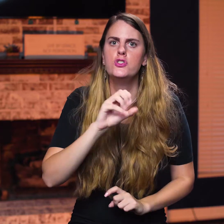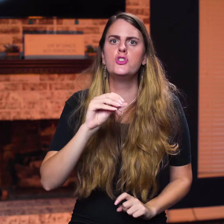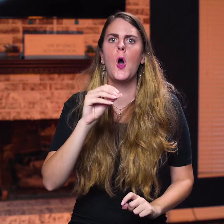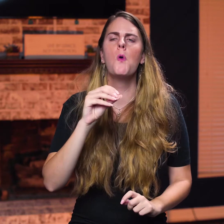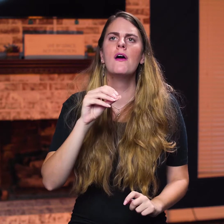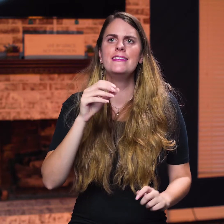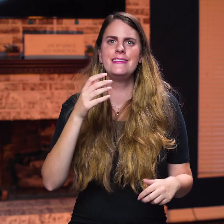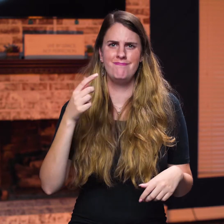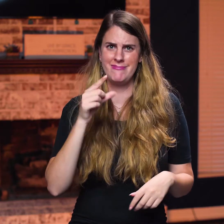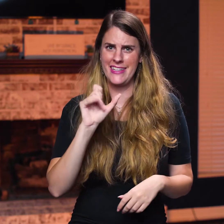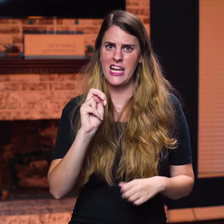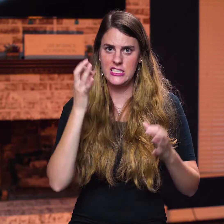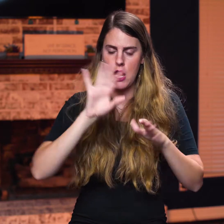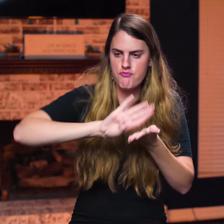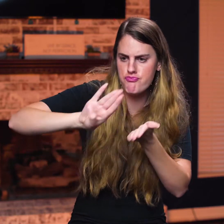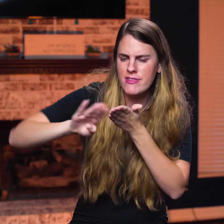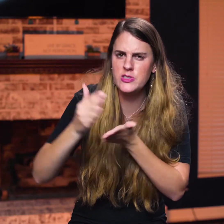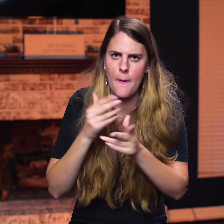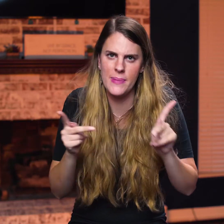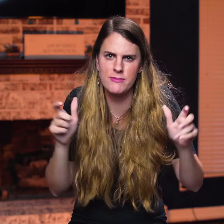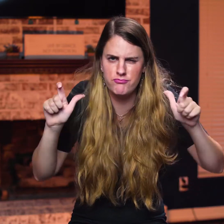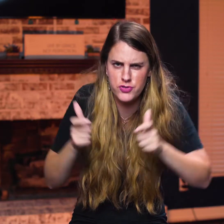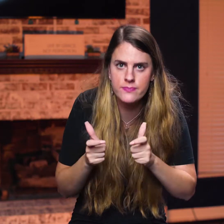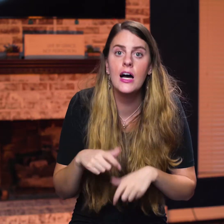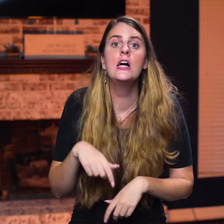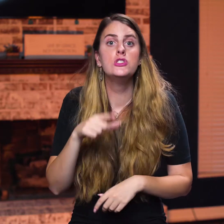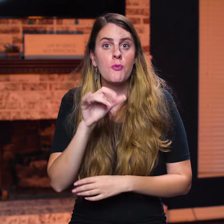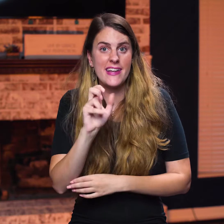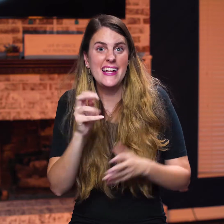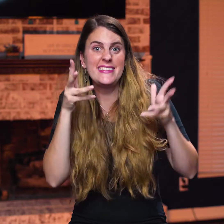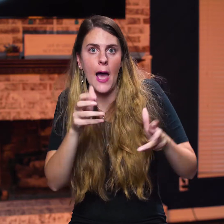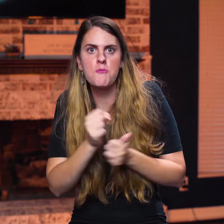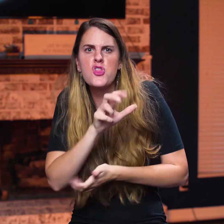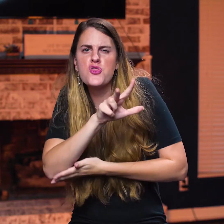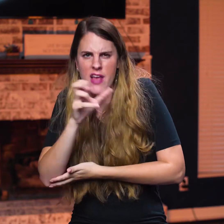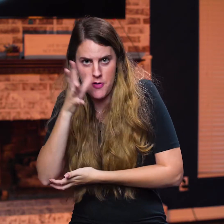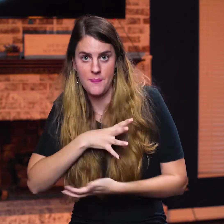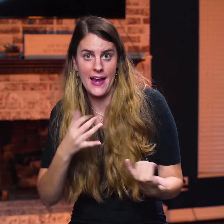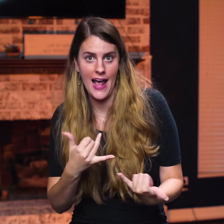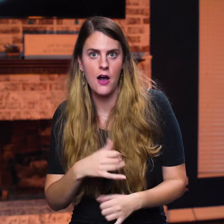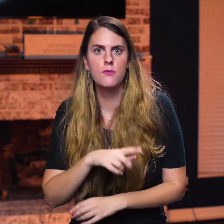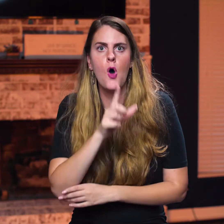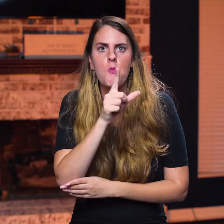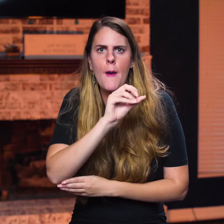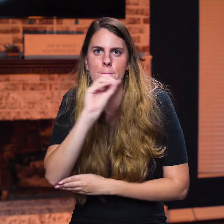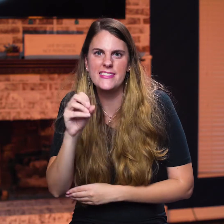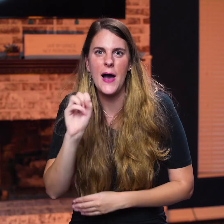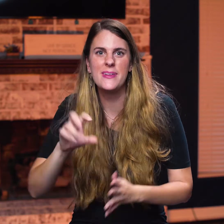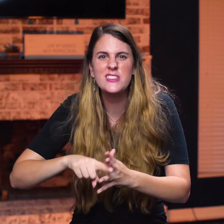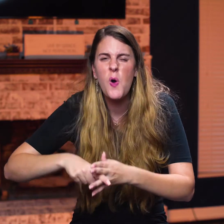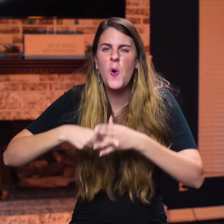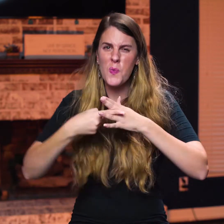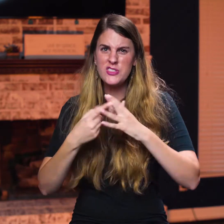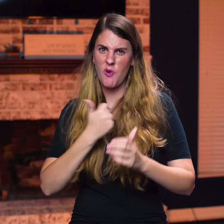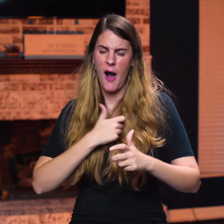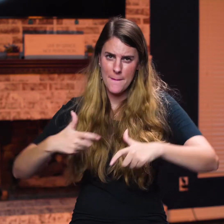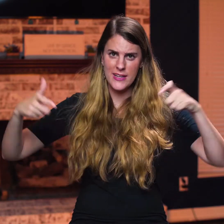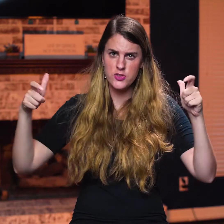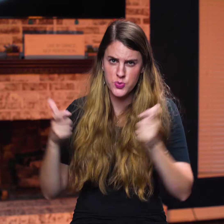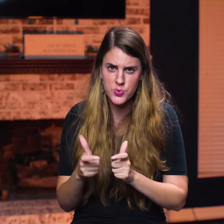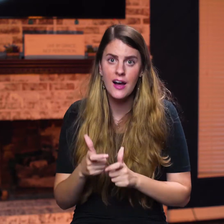Gideon is left with 300 men, 1% of his original army.